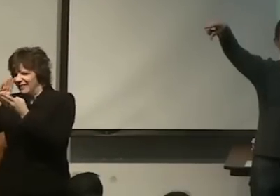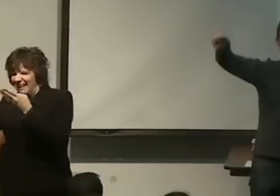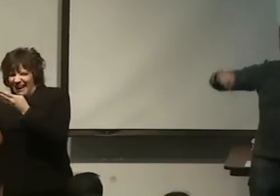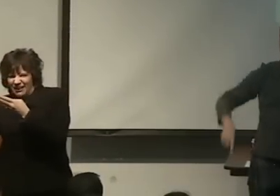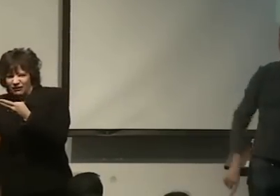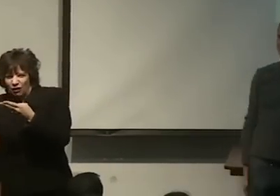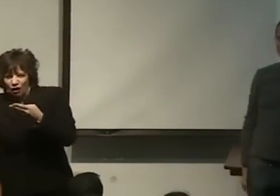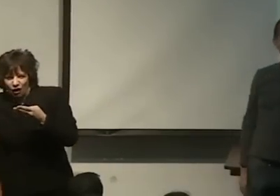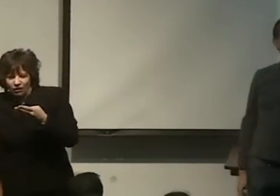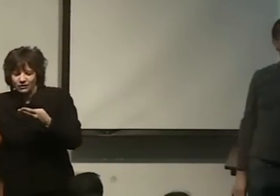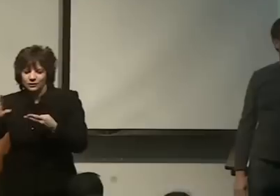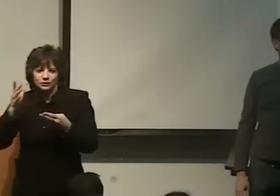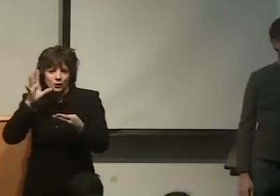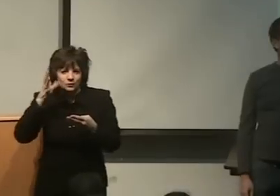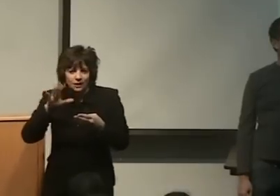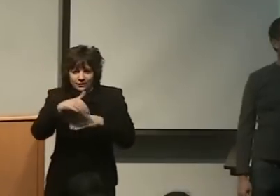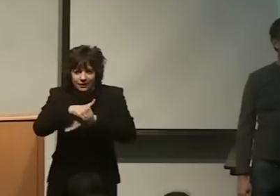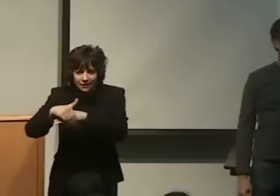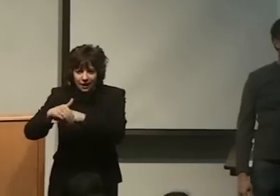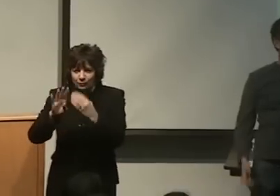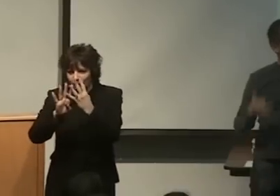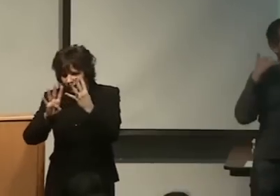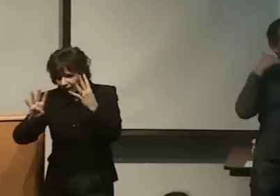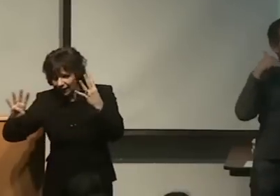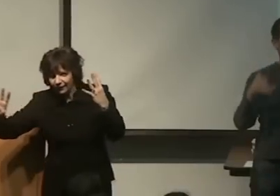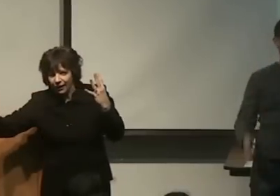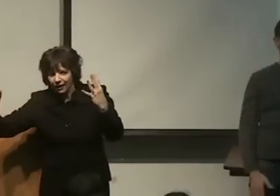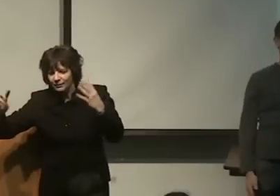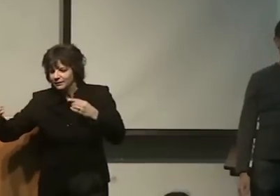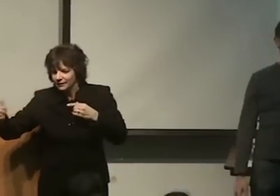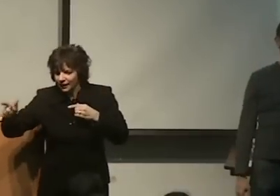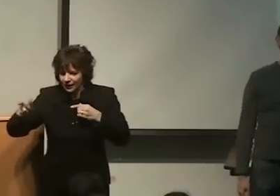And so on Sunday night we'd line up and we'd call our parents.